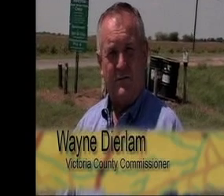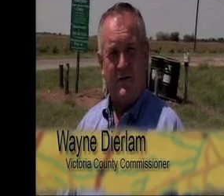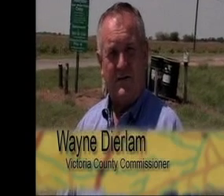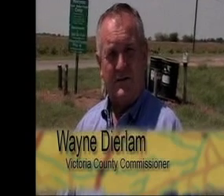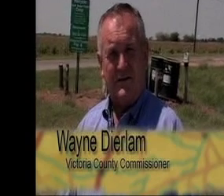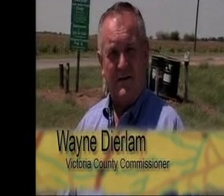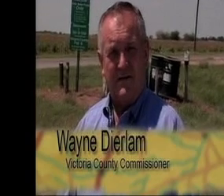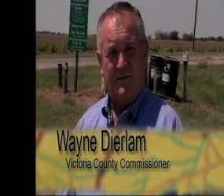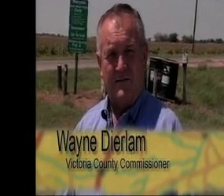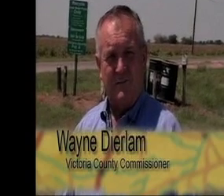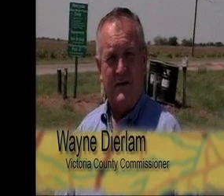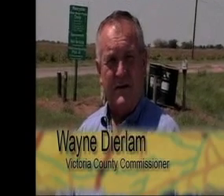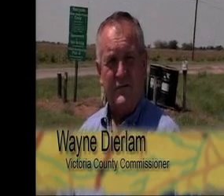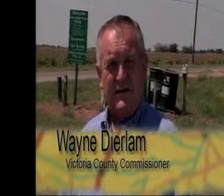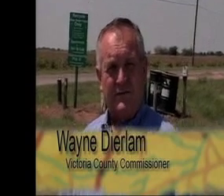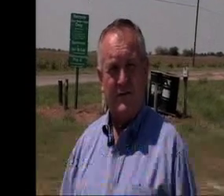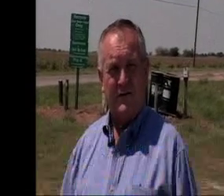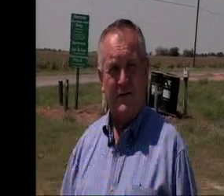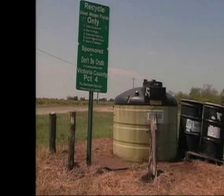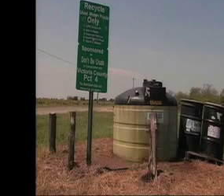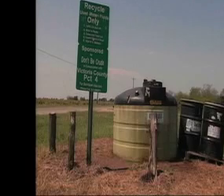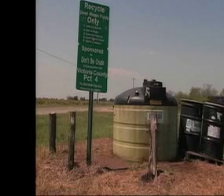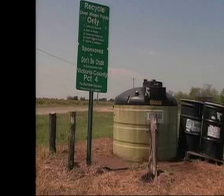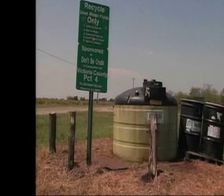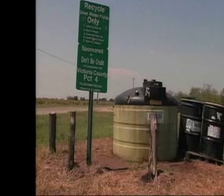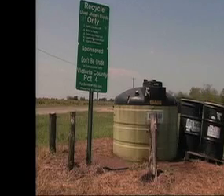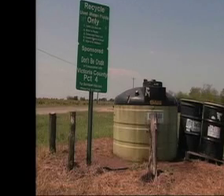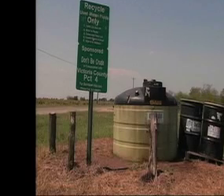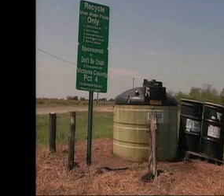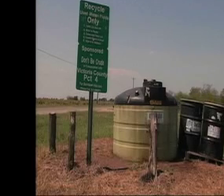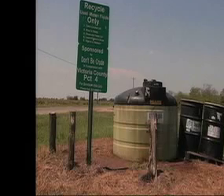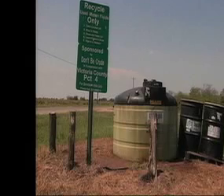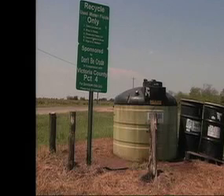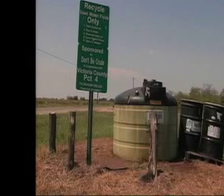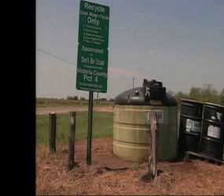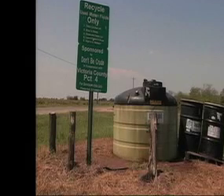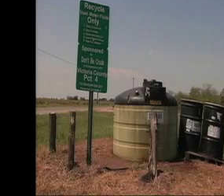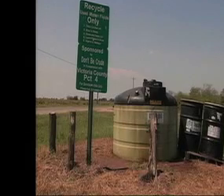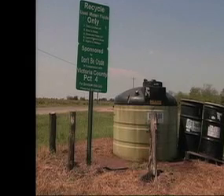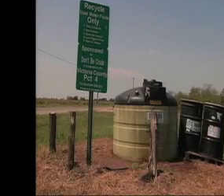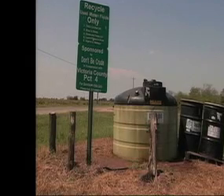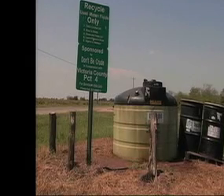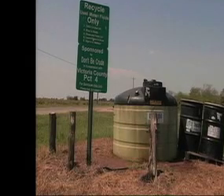we thought that this could be dumpsites for other things, other than what they wanted it to be used for.